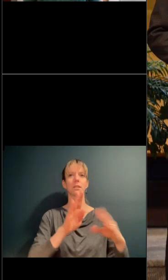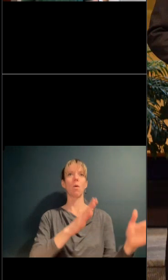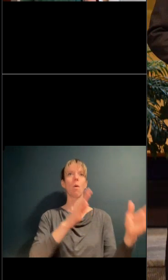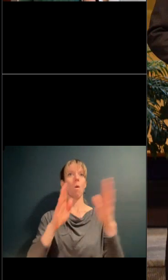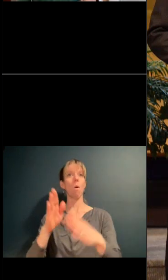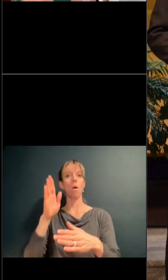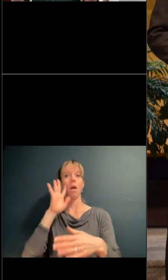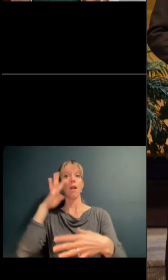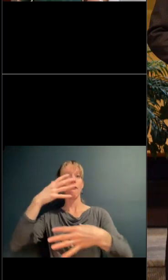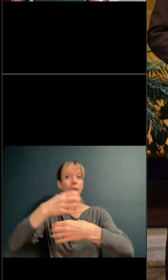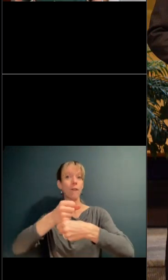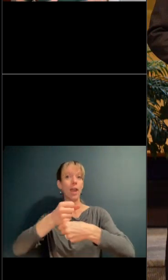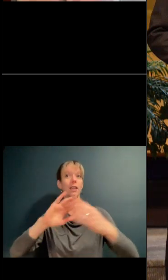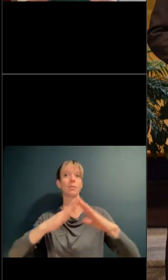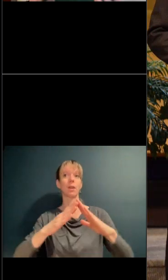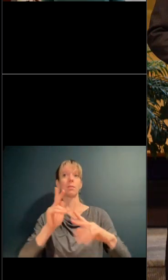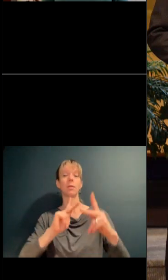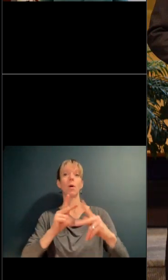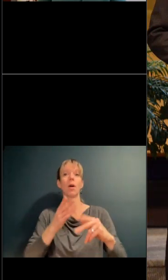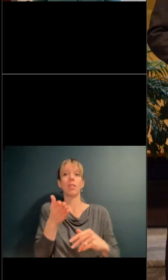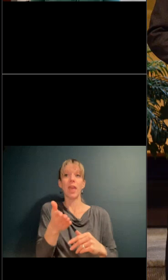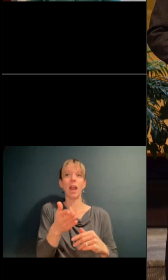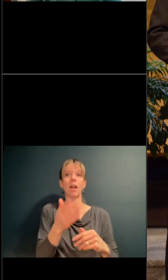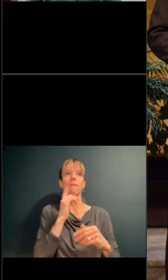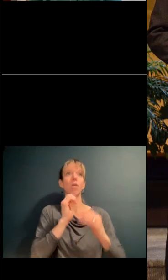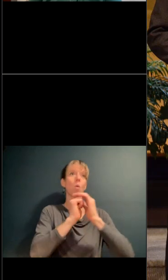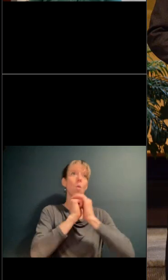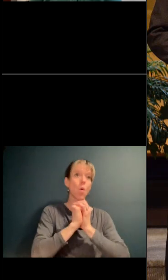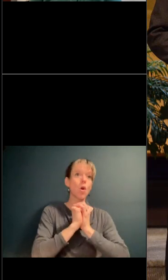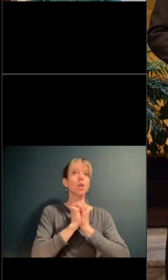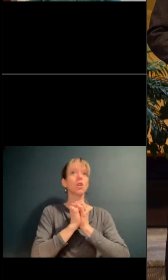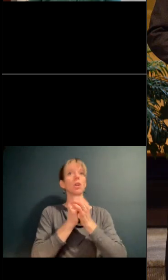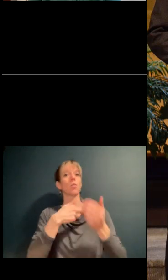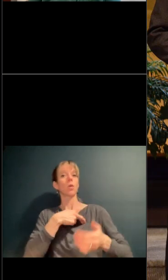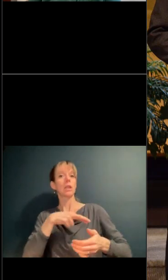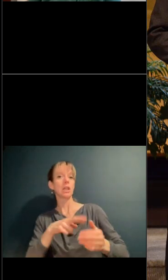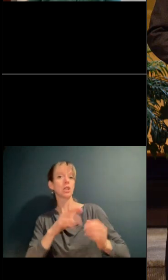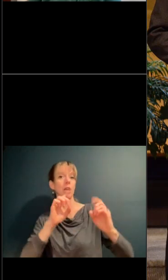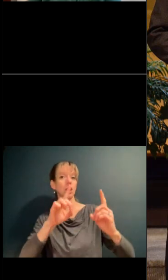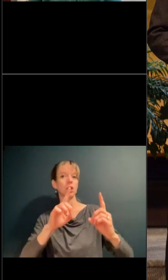Are people present in worship? Religious education and service and fellowship?